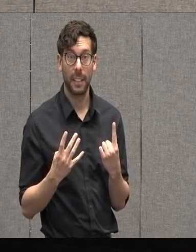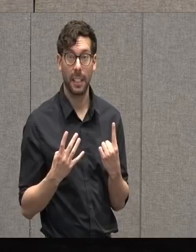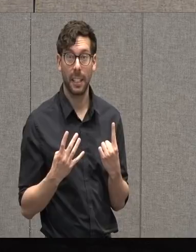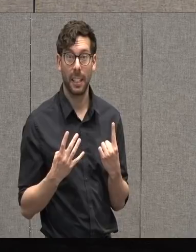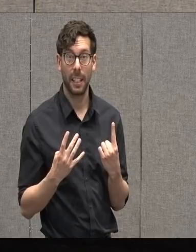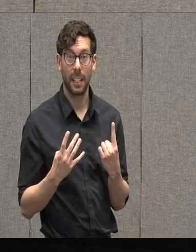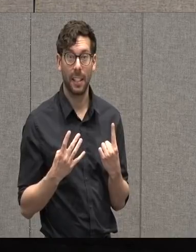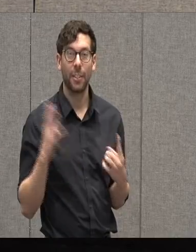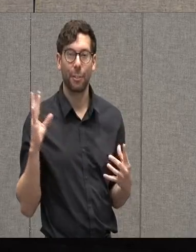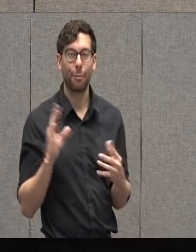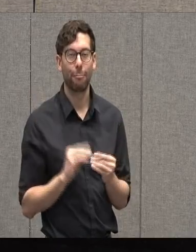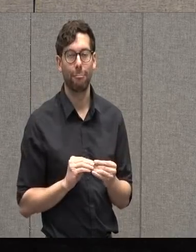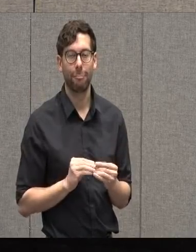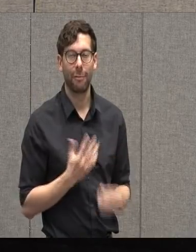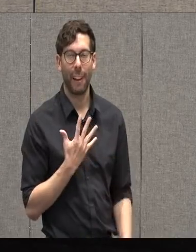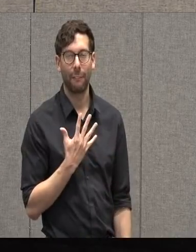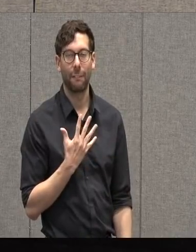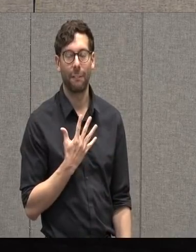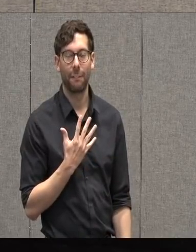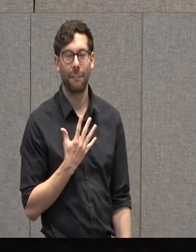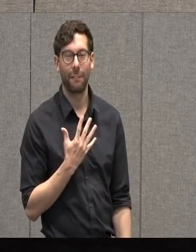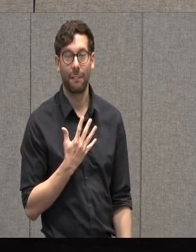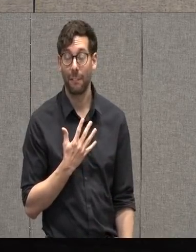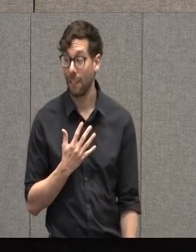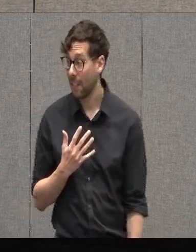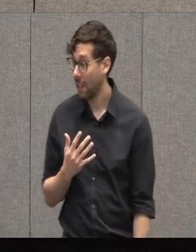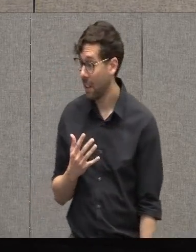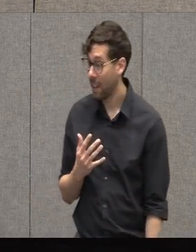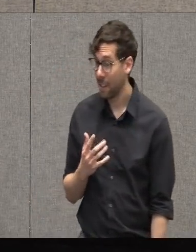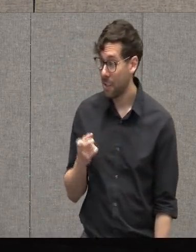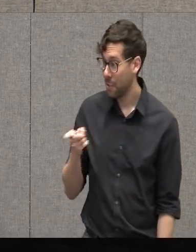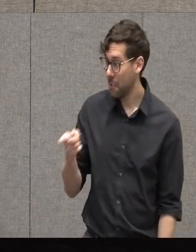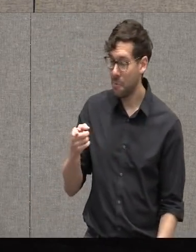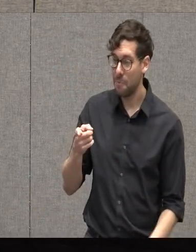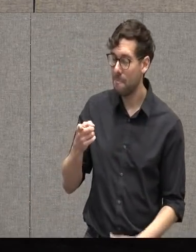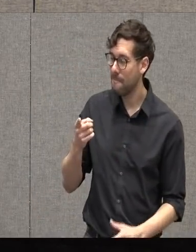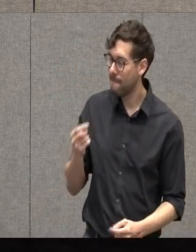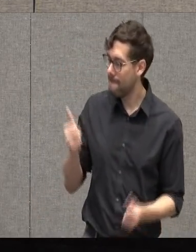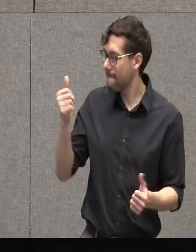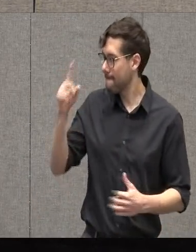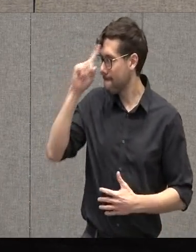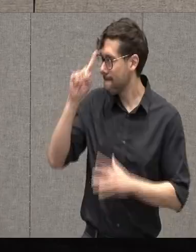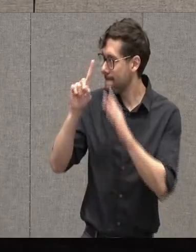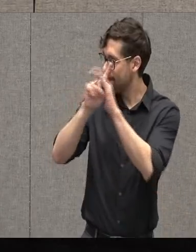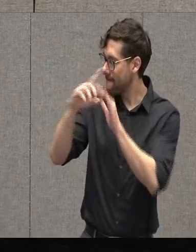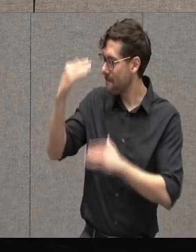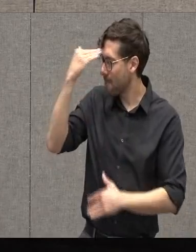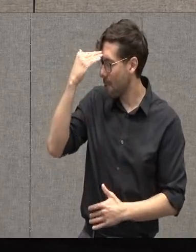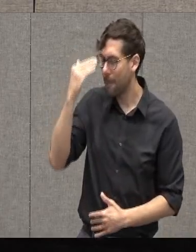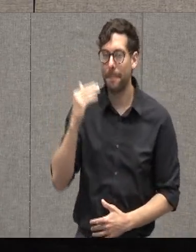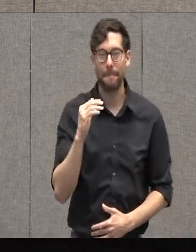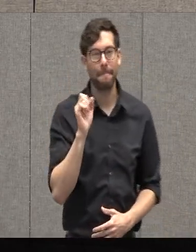Five. Did you just know that fact? I did. We do that a lot in my class. Nice.